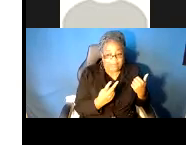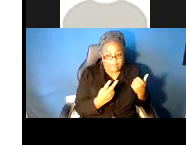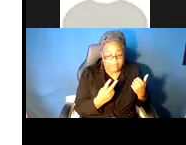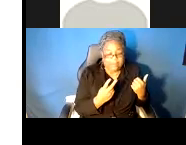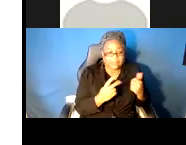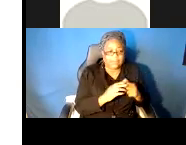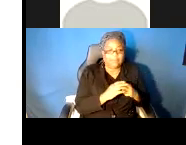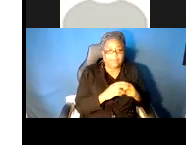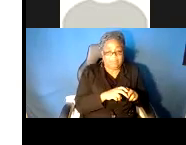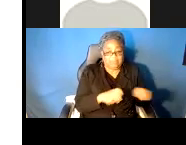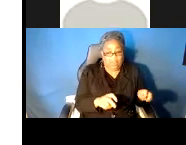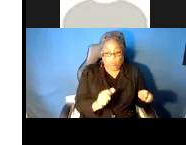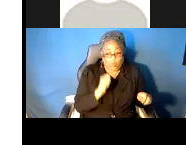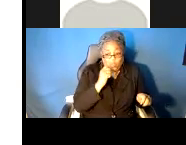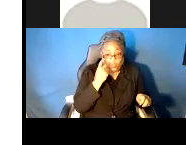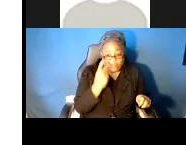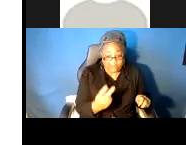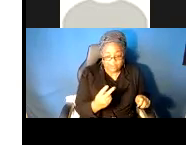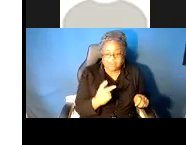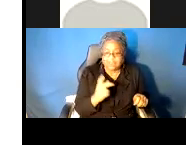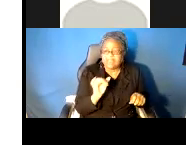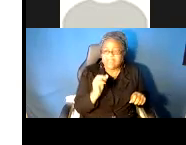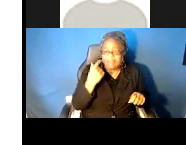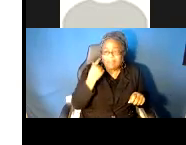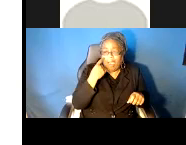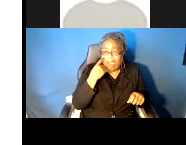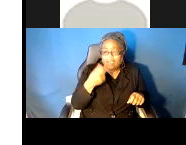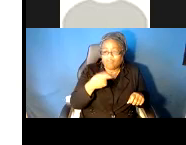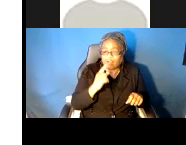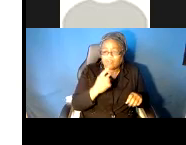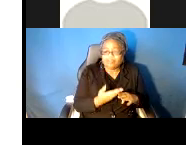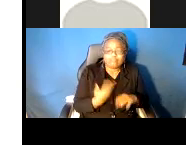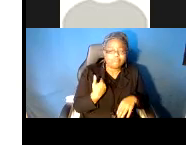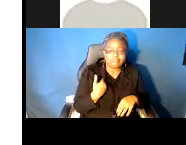and it has that same green eye from the previous slide but with a black line through it.